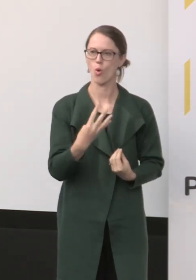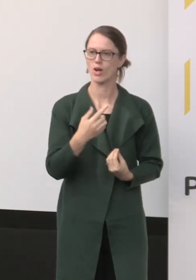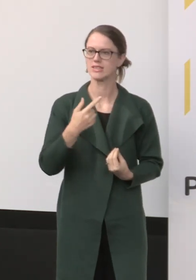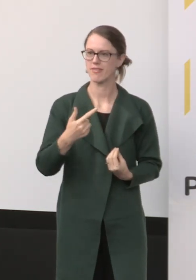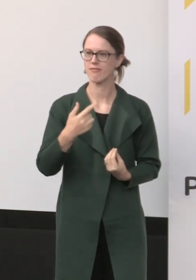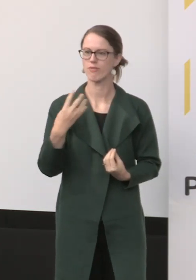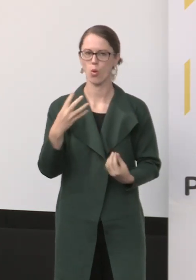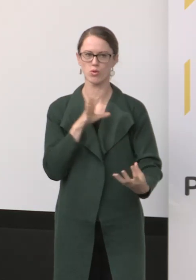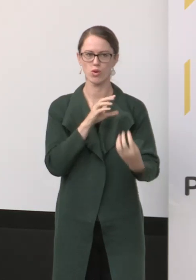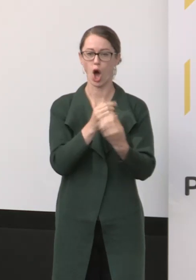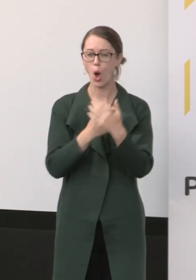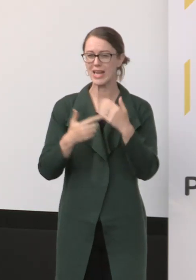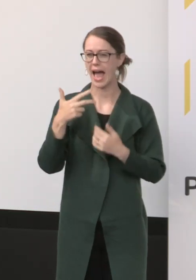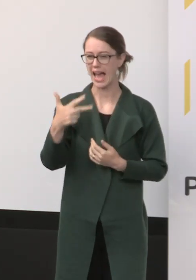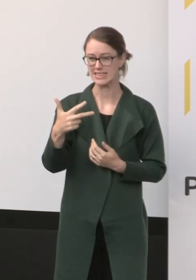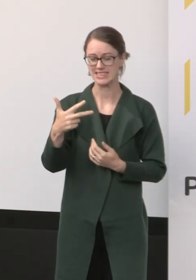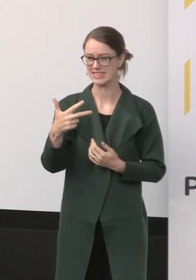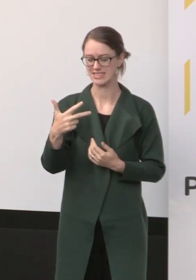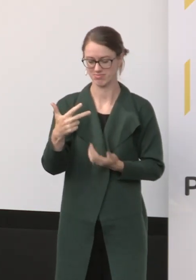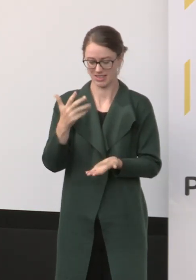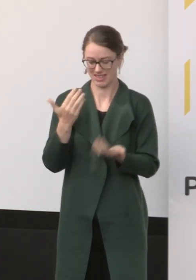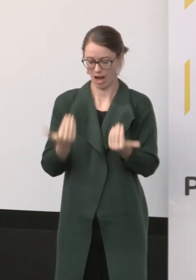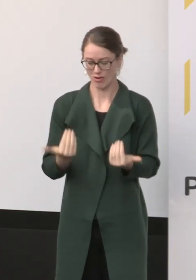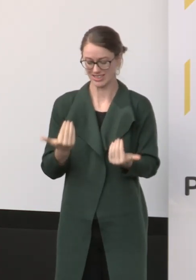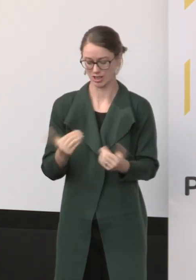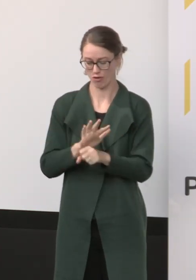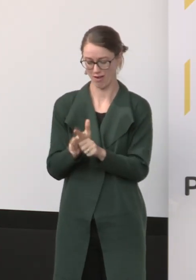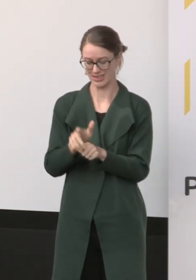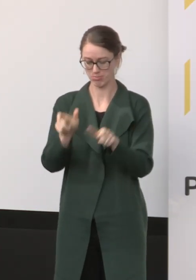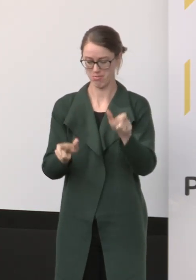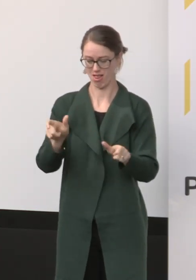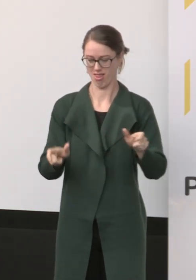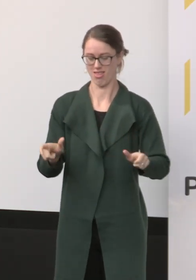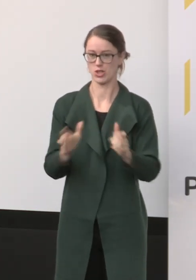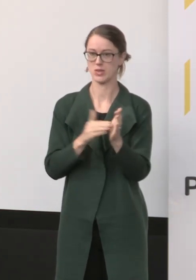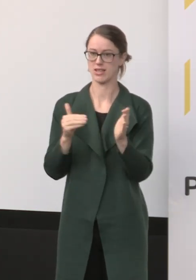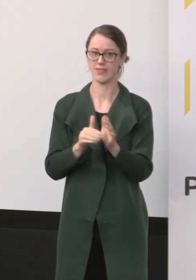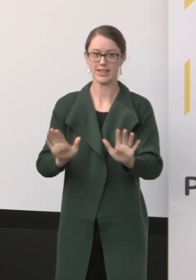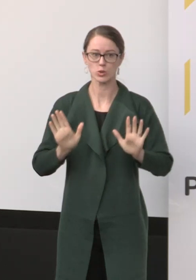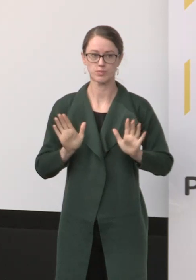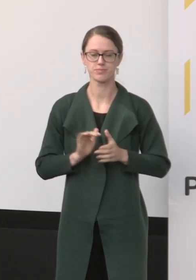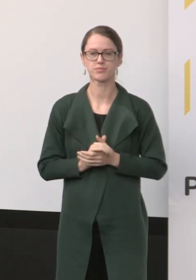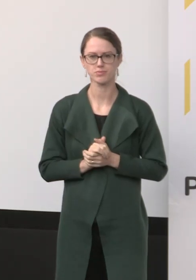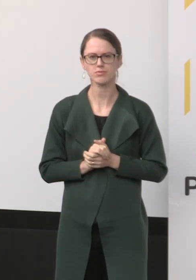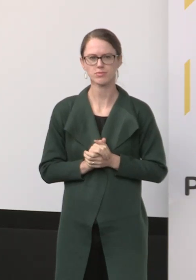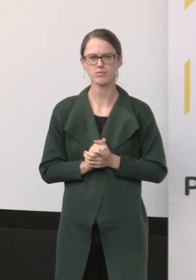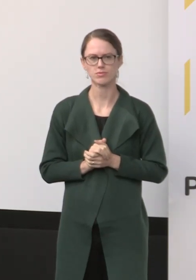recovered cases, and this total is now 1,474. We only